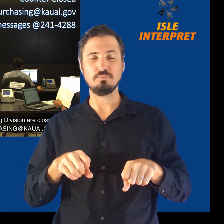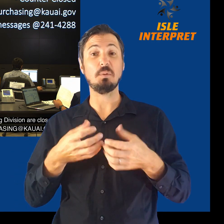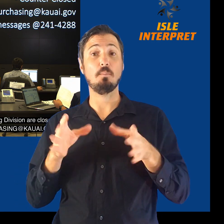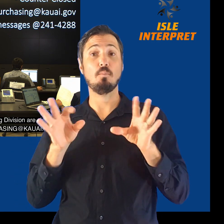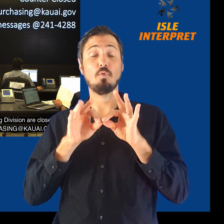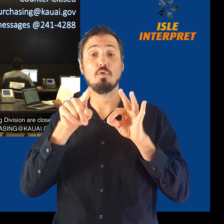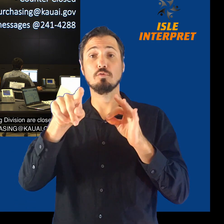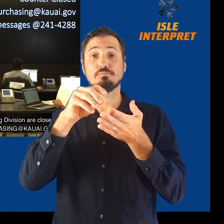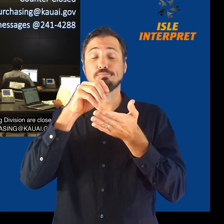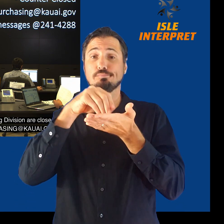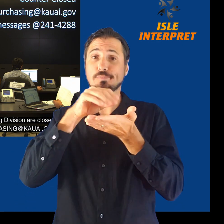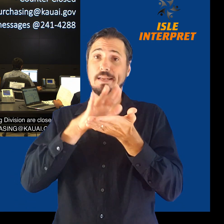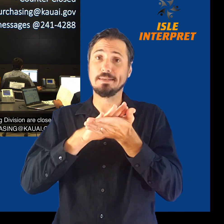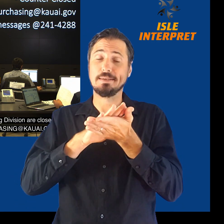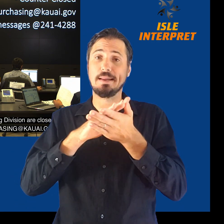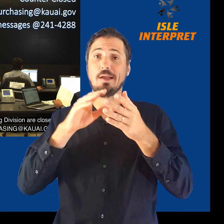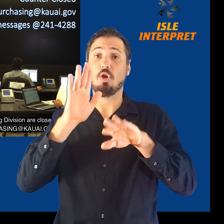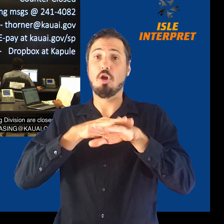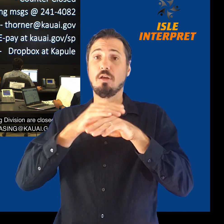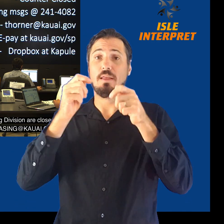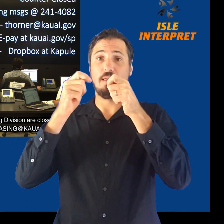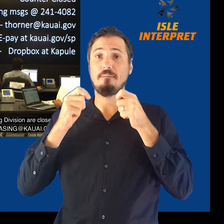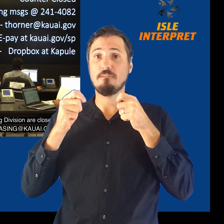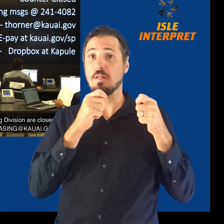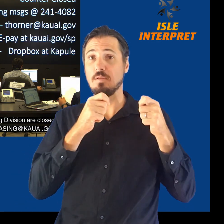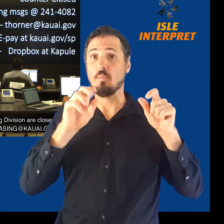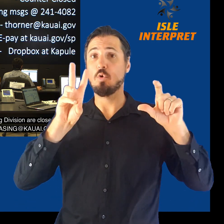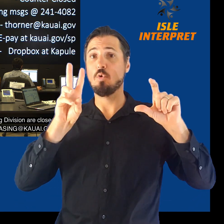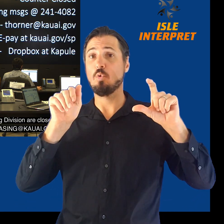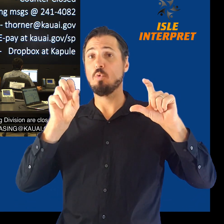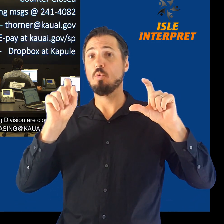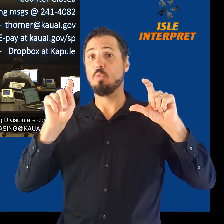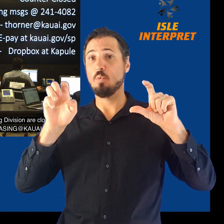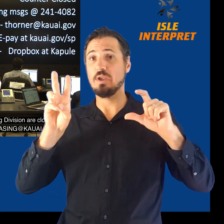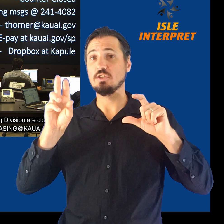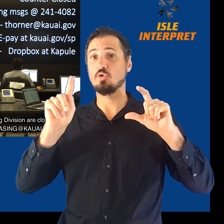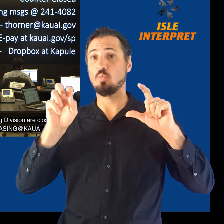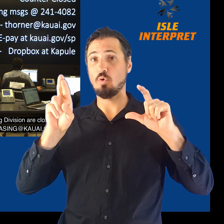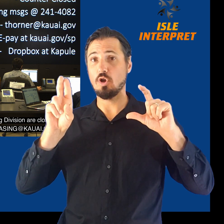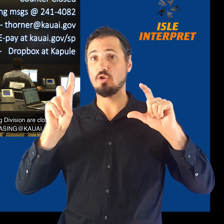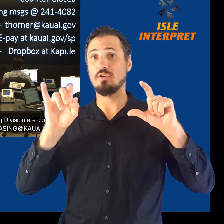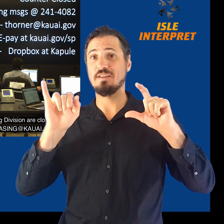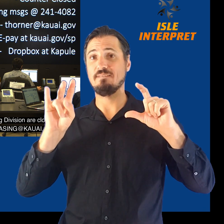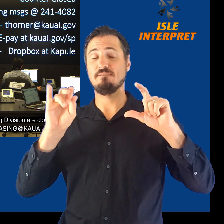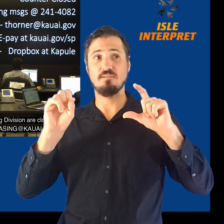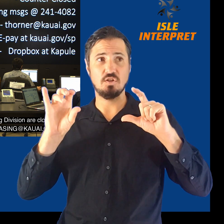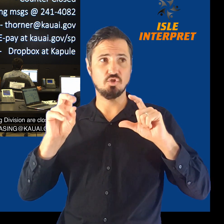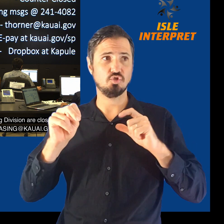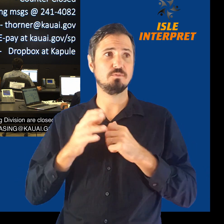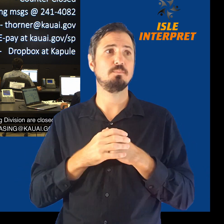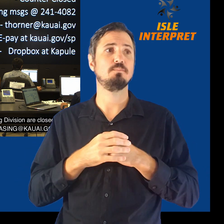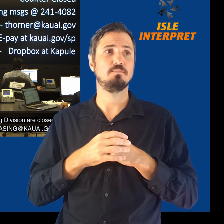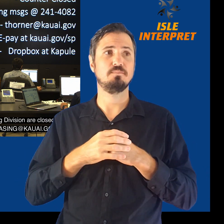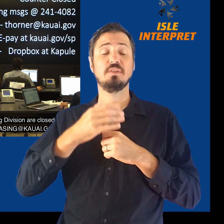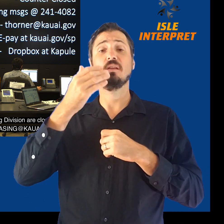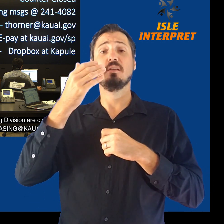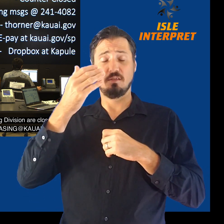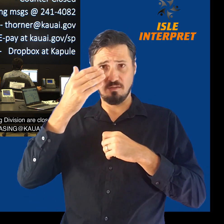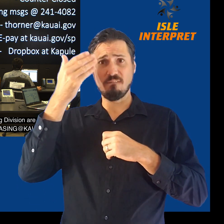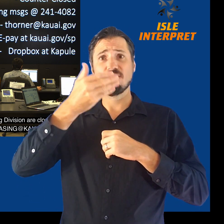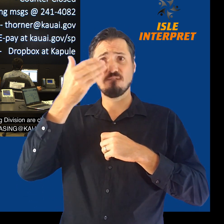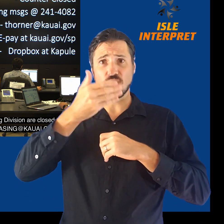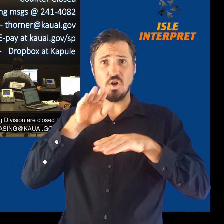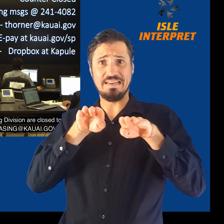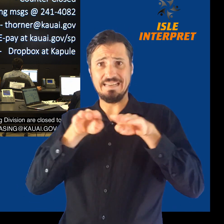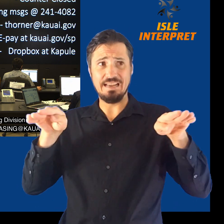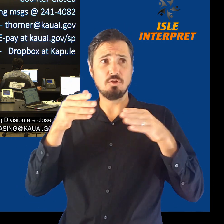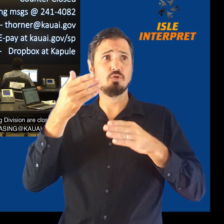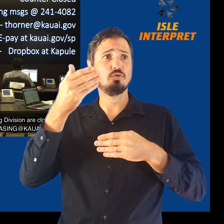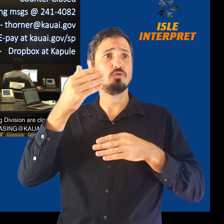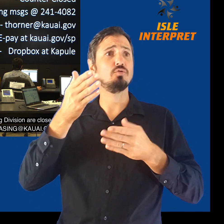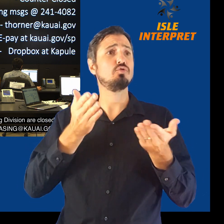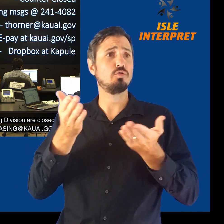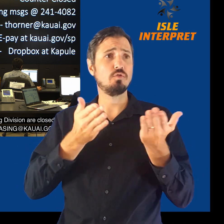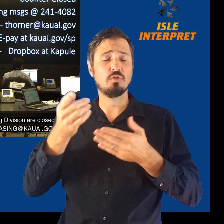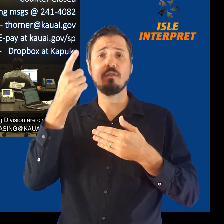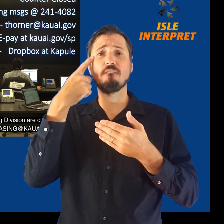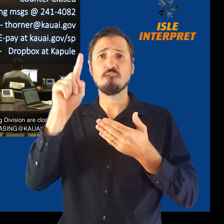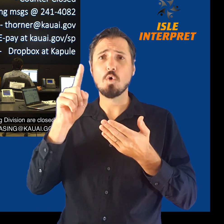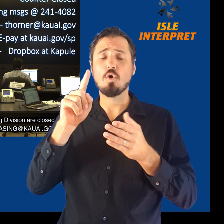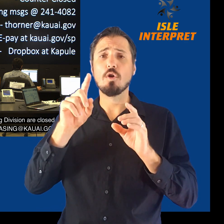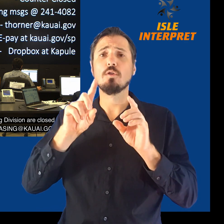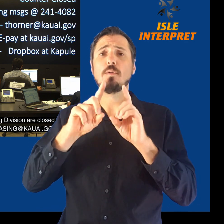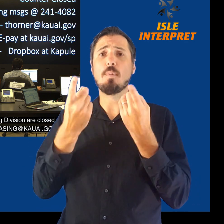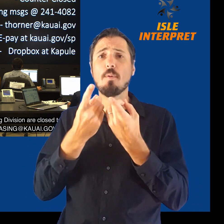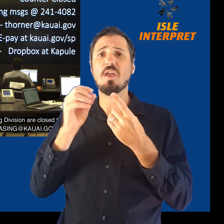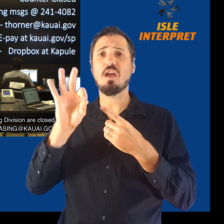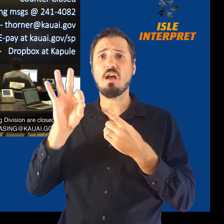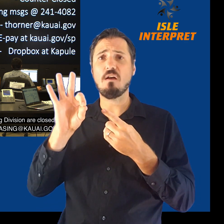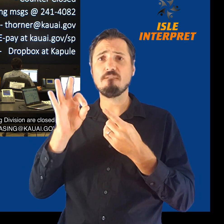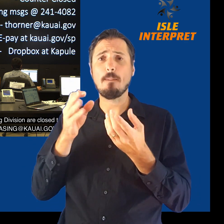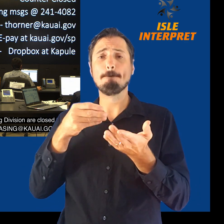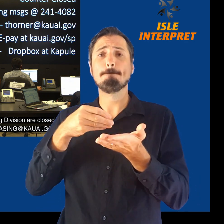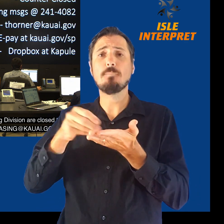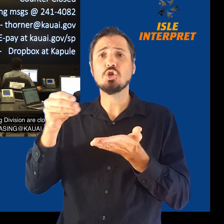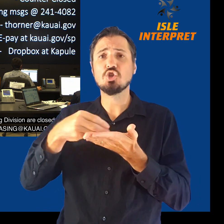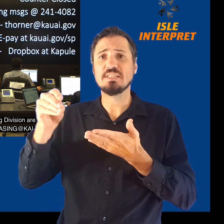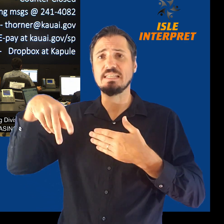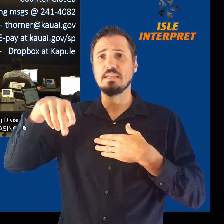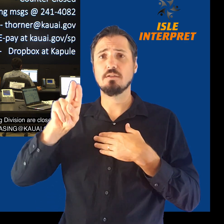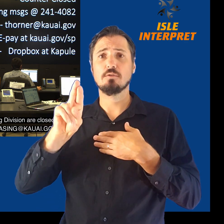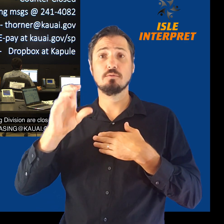Front Counter services for the Department of Finance Purchasing Division are closed to the public. However, inquiries may be e-mailed to COKPURCHASING@KAUAI.GOV.